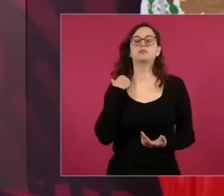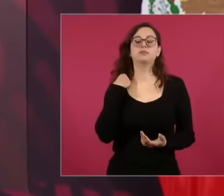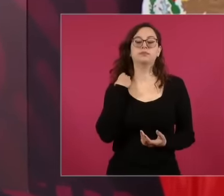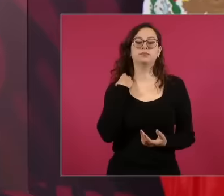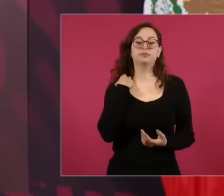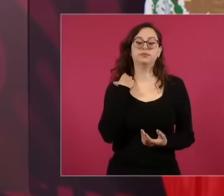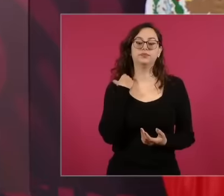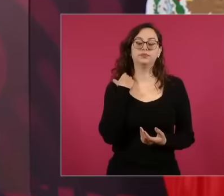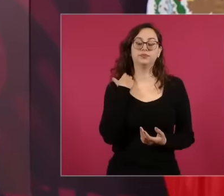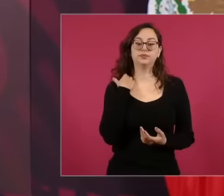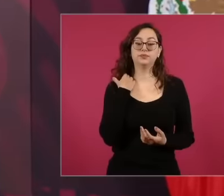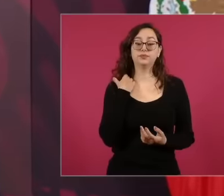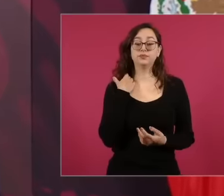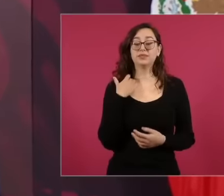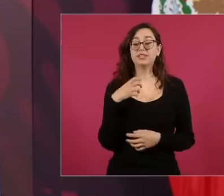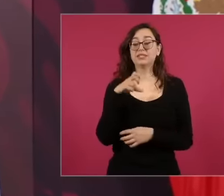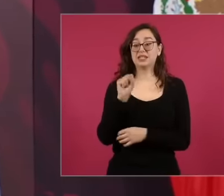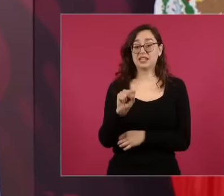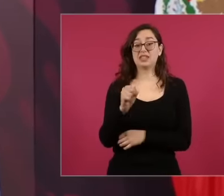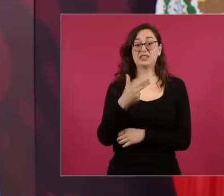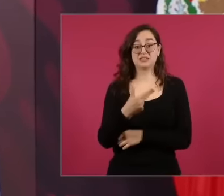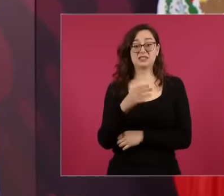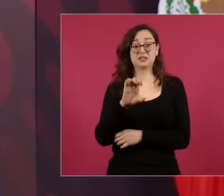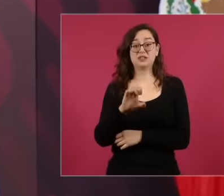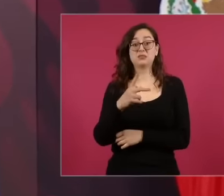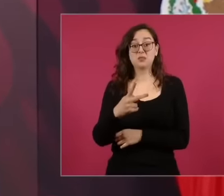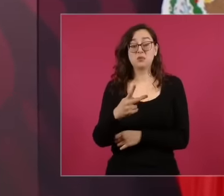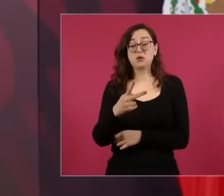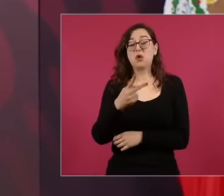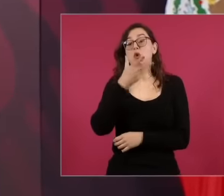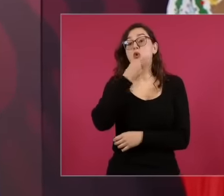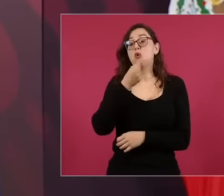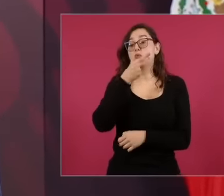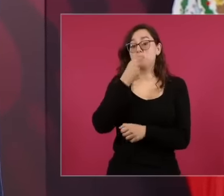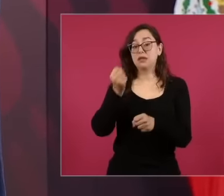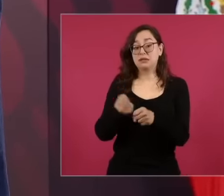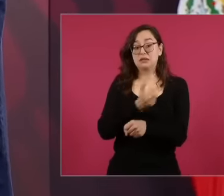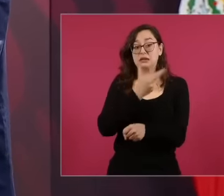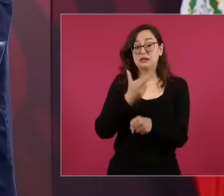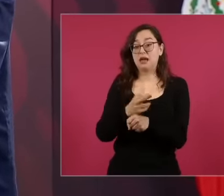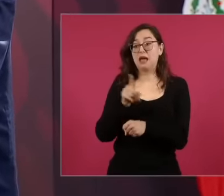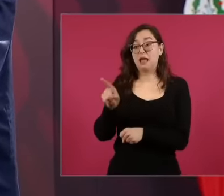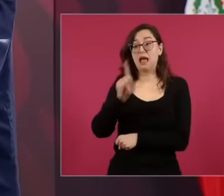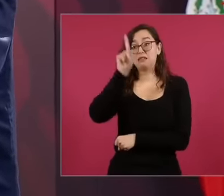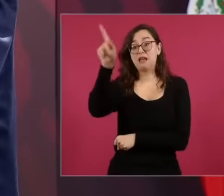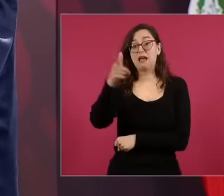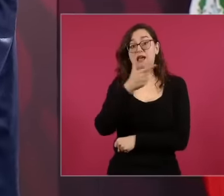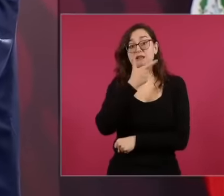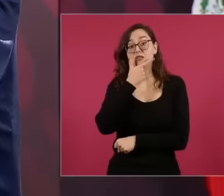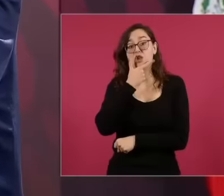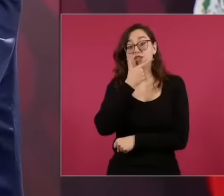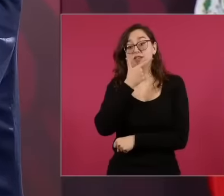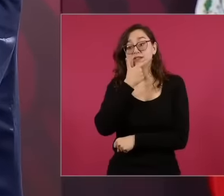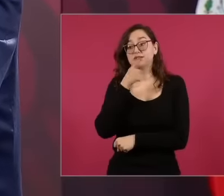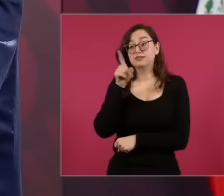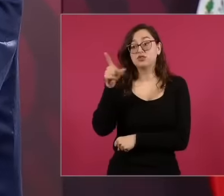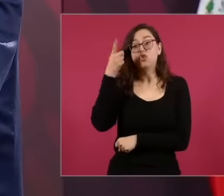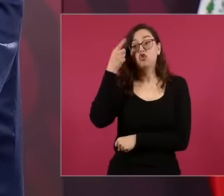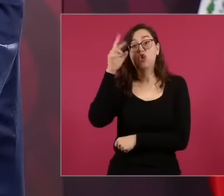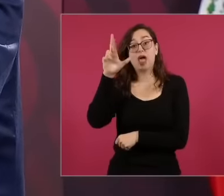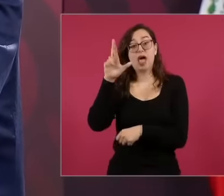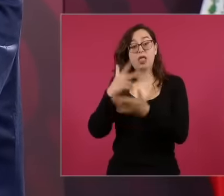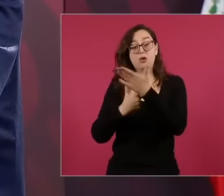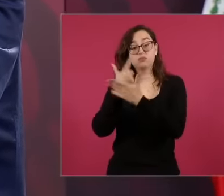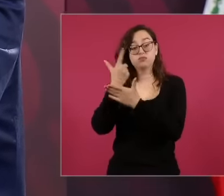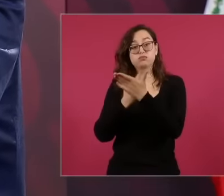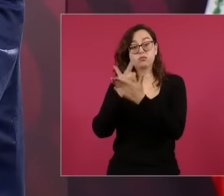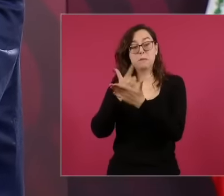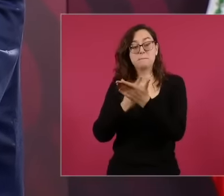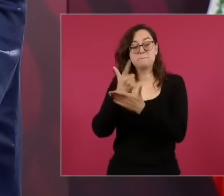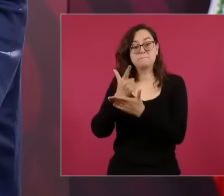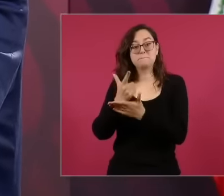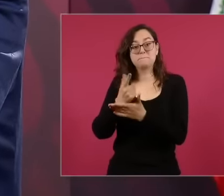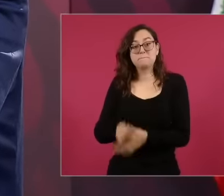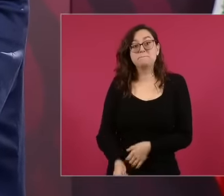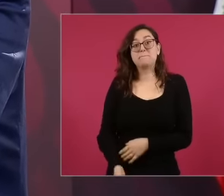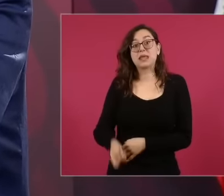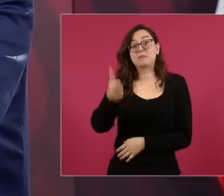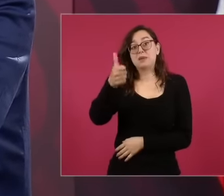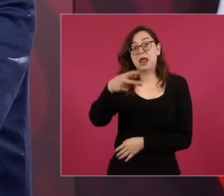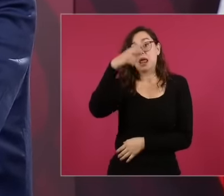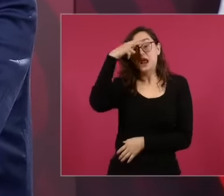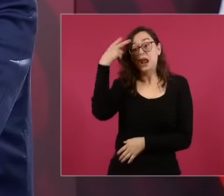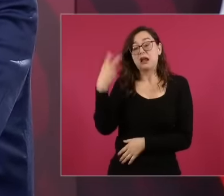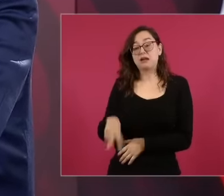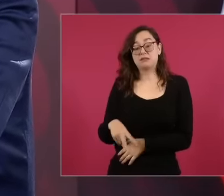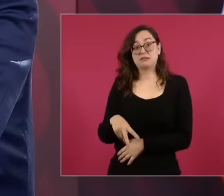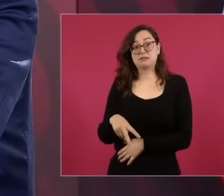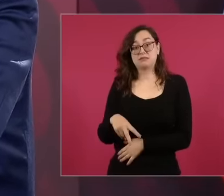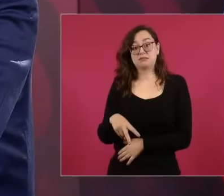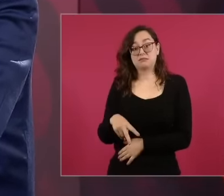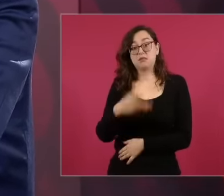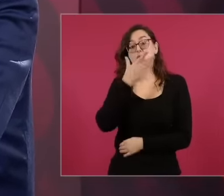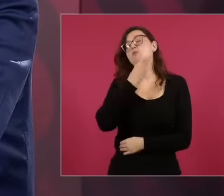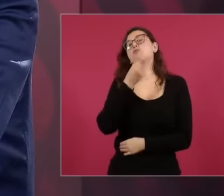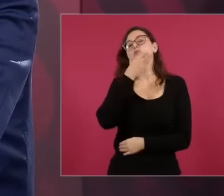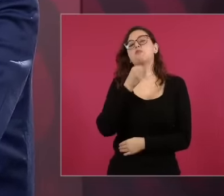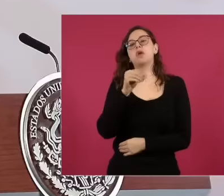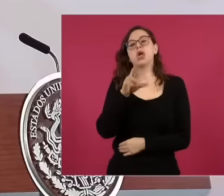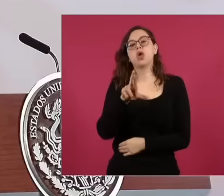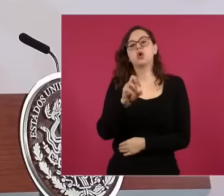Mexican economics in Cambridge, the first Rogelio Ramírez from Lao and